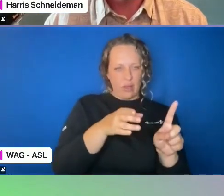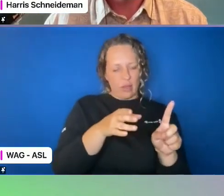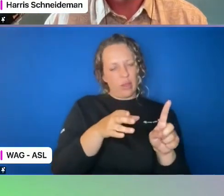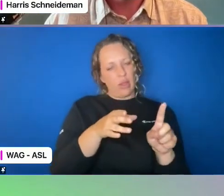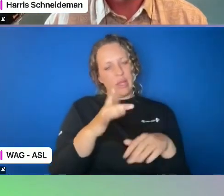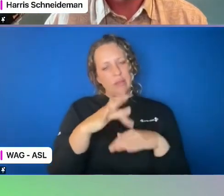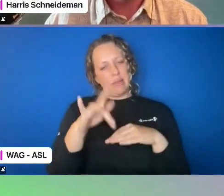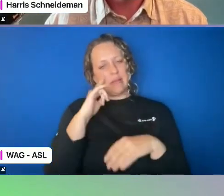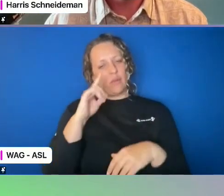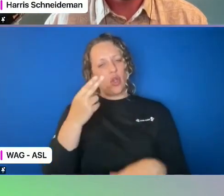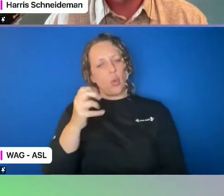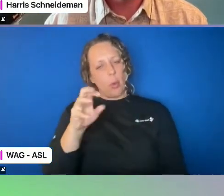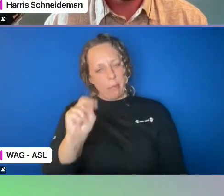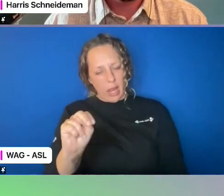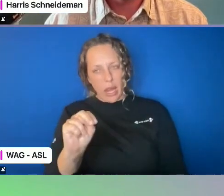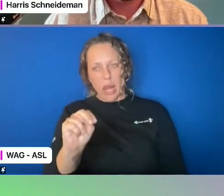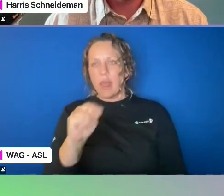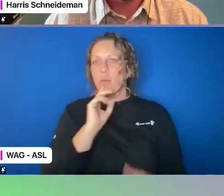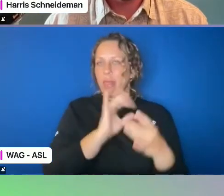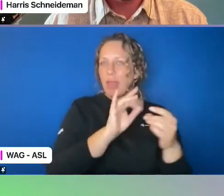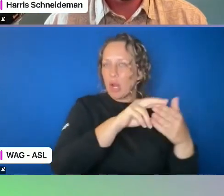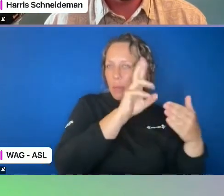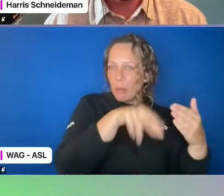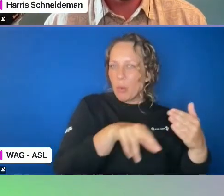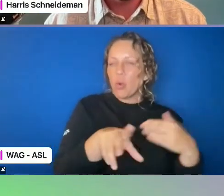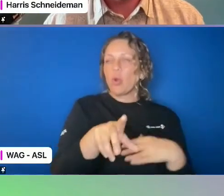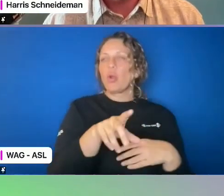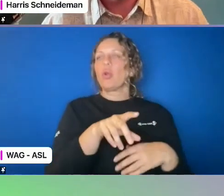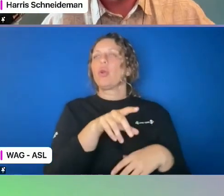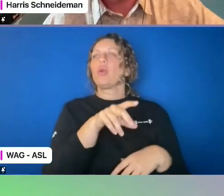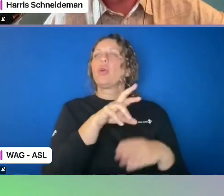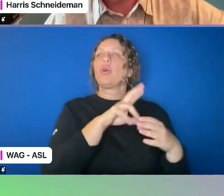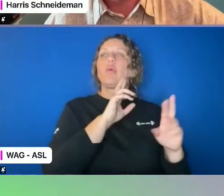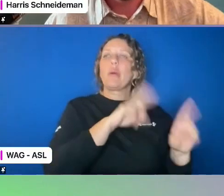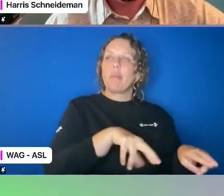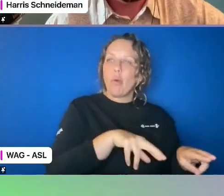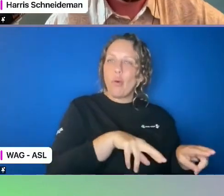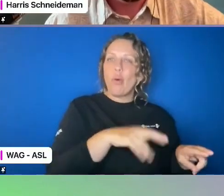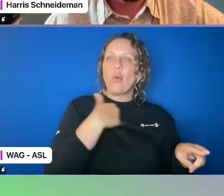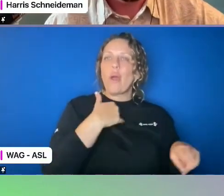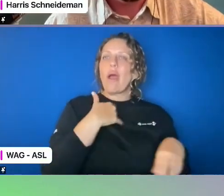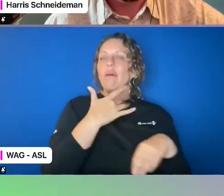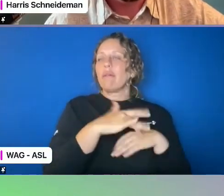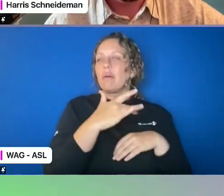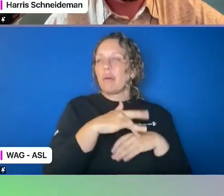And this is relating to the report. "Is there a space for a human to edit and put in specific instructions in the report?